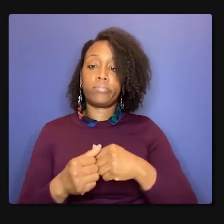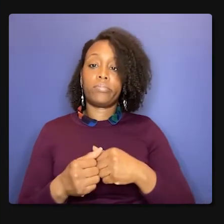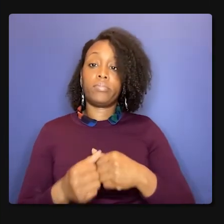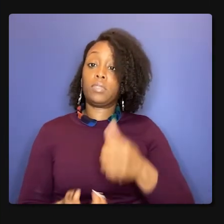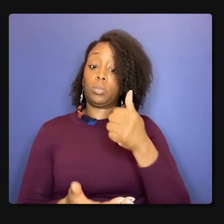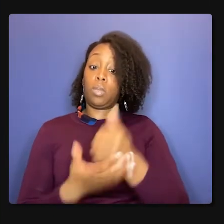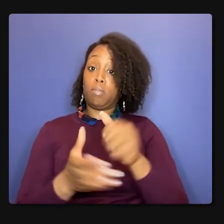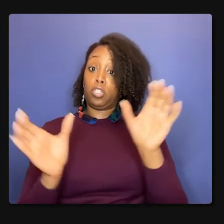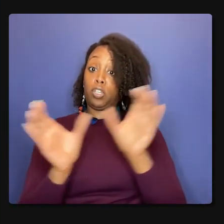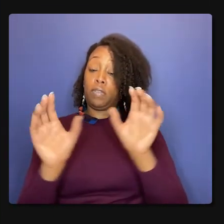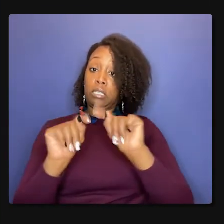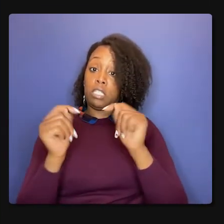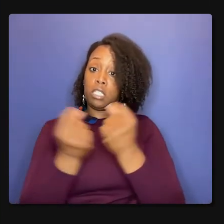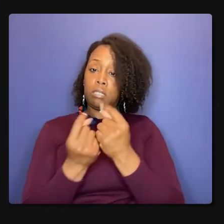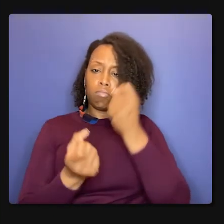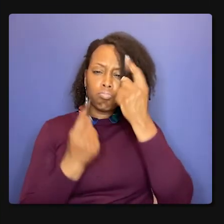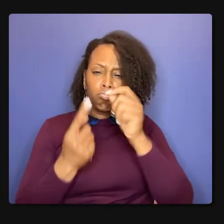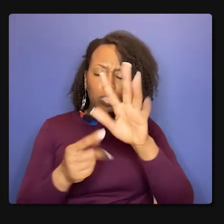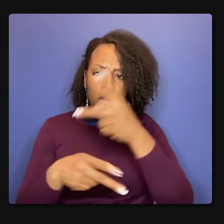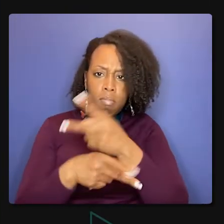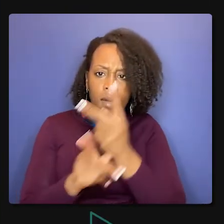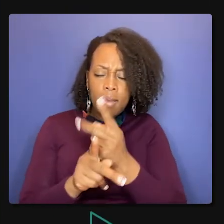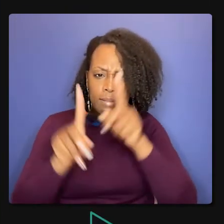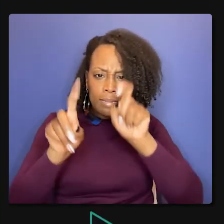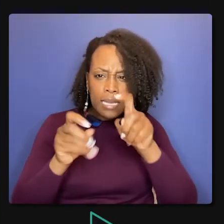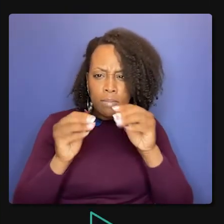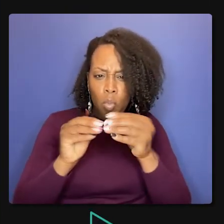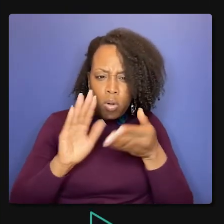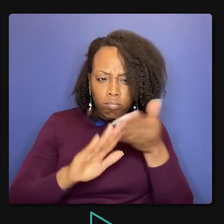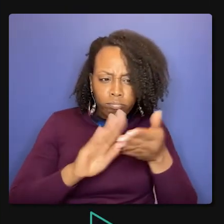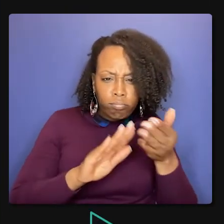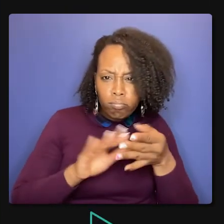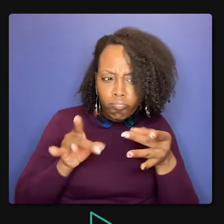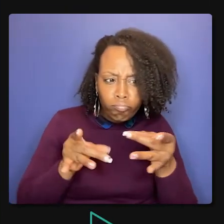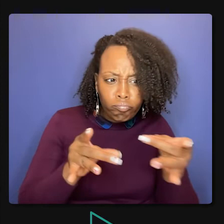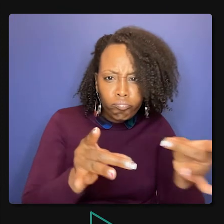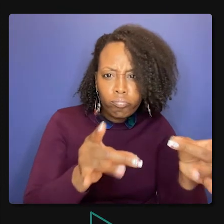To help our certification team understand your product and test it more efficiently,